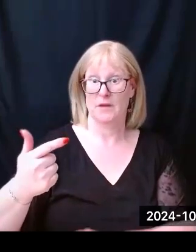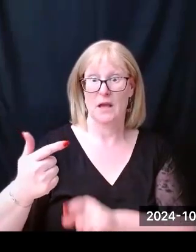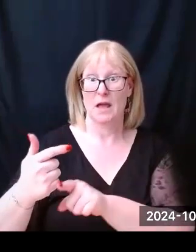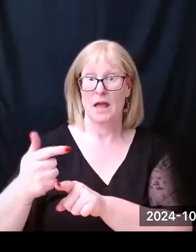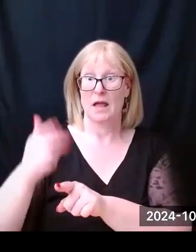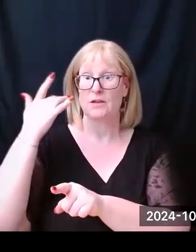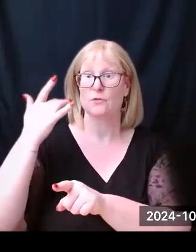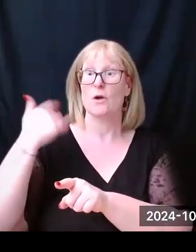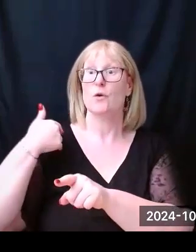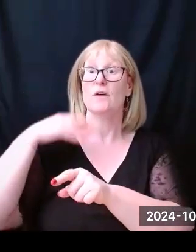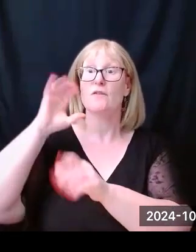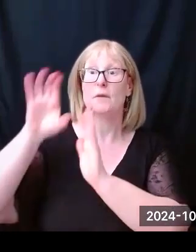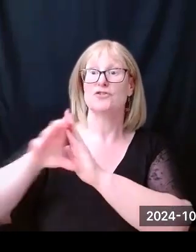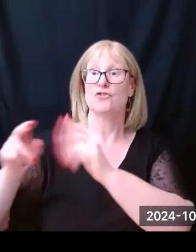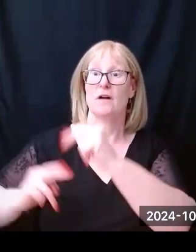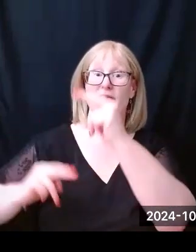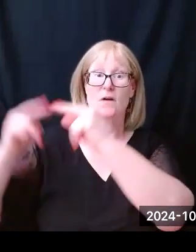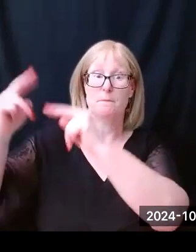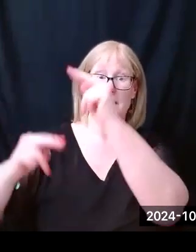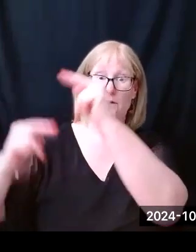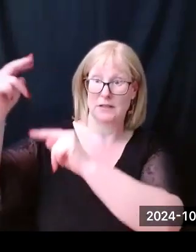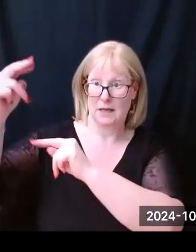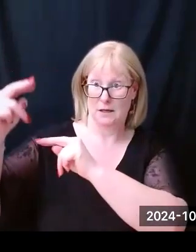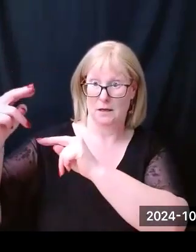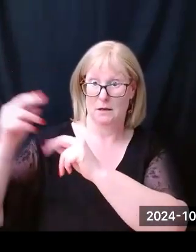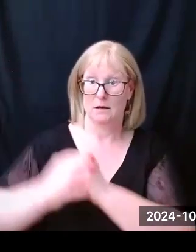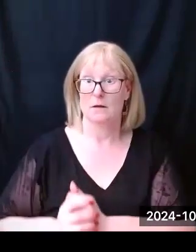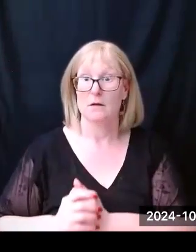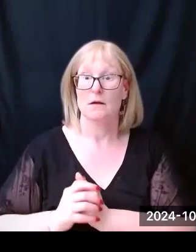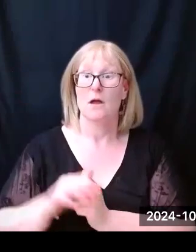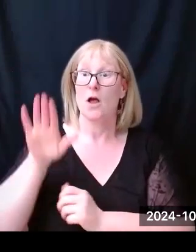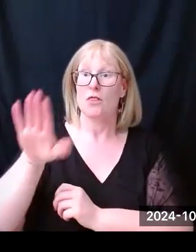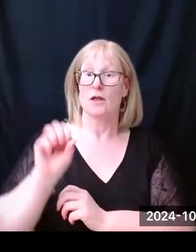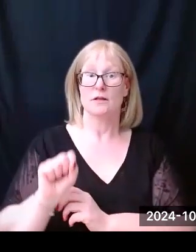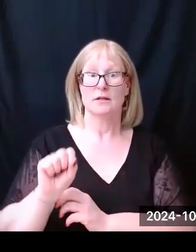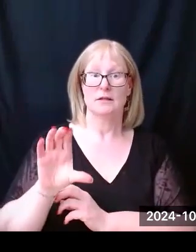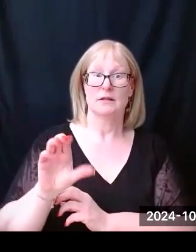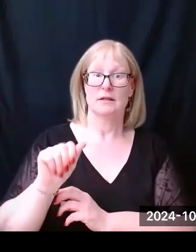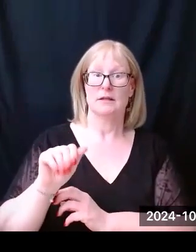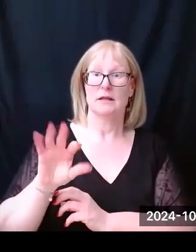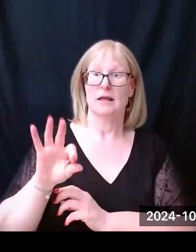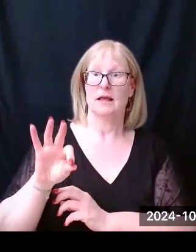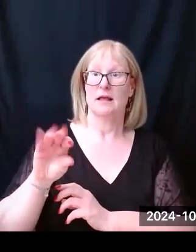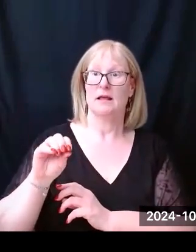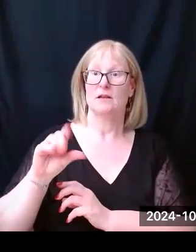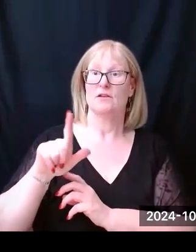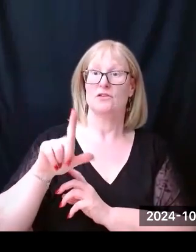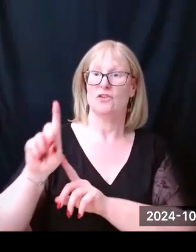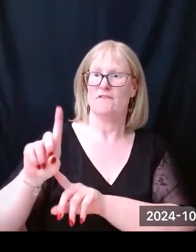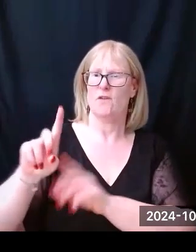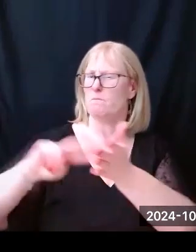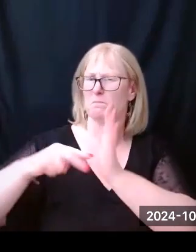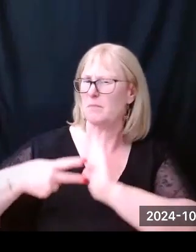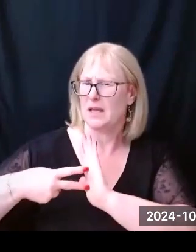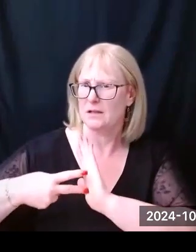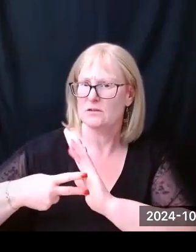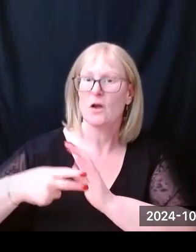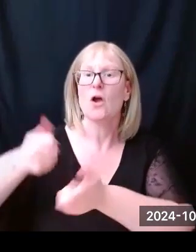of a building here with scaffolding on it. The term scaffolding means that we put up extra supports to help us as we're